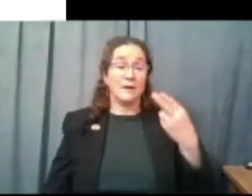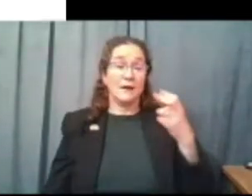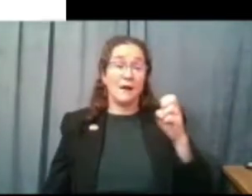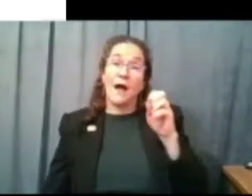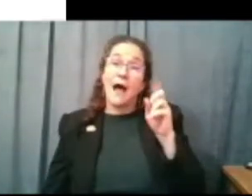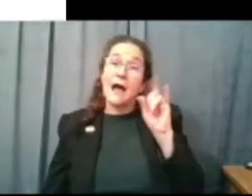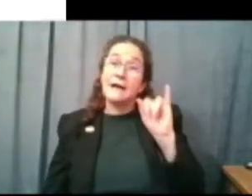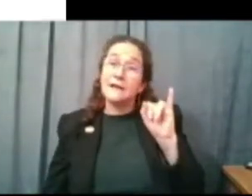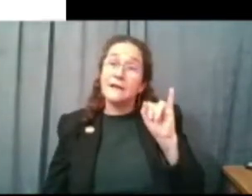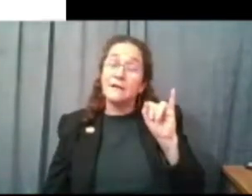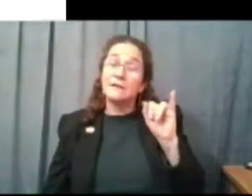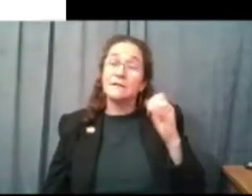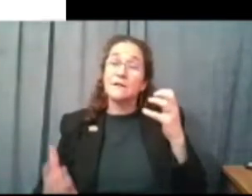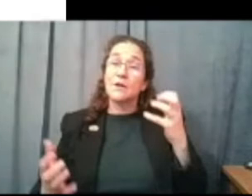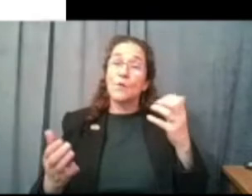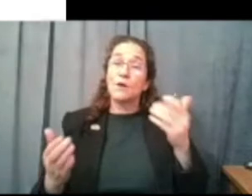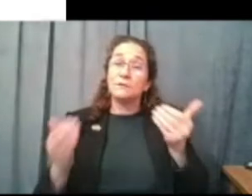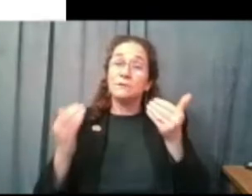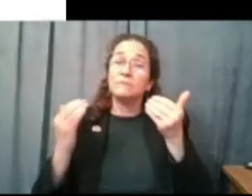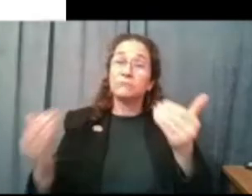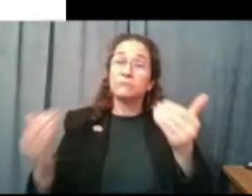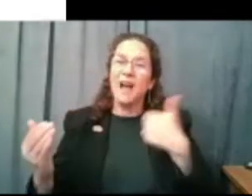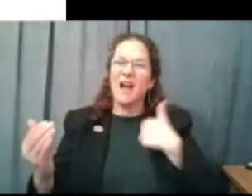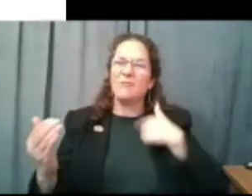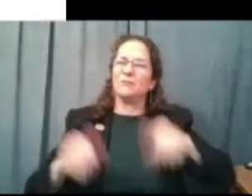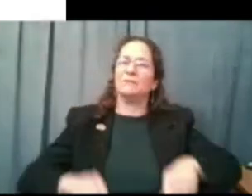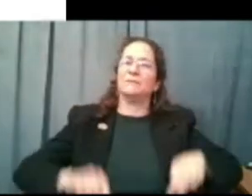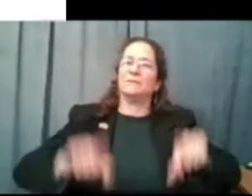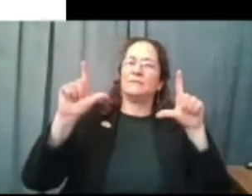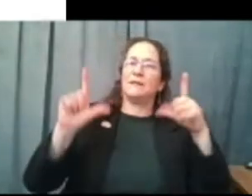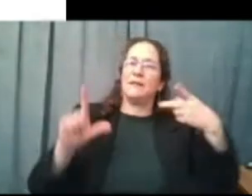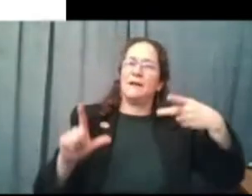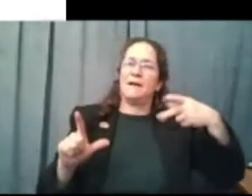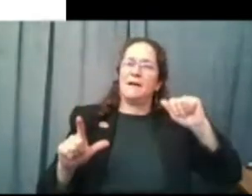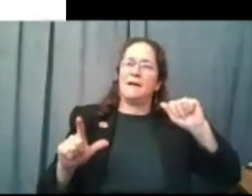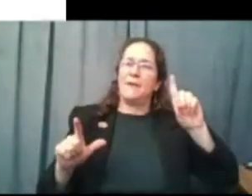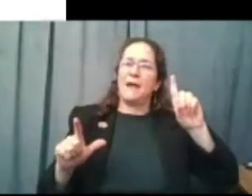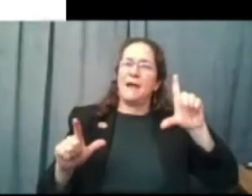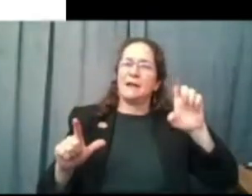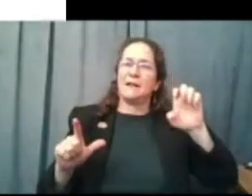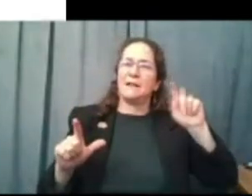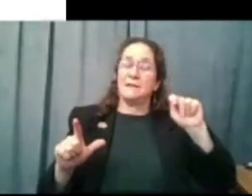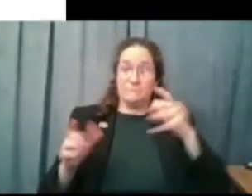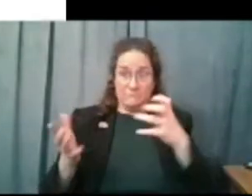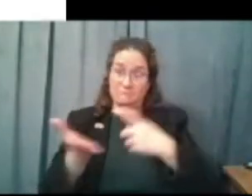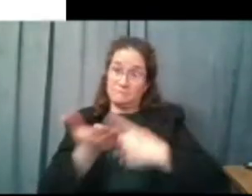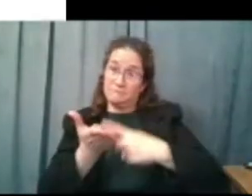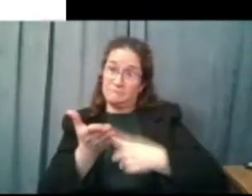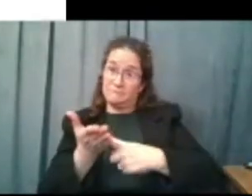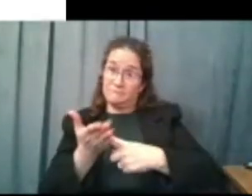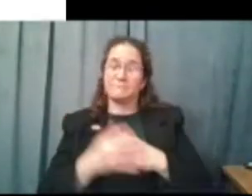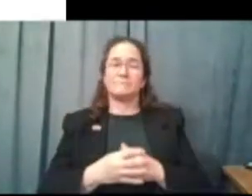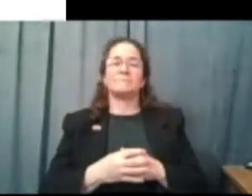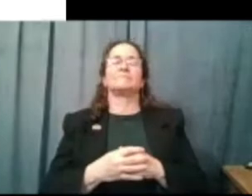and I'll pull up your Padlet and you can kind of discuss with everyone the Padlet. So one of the things that we